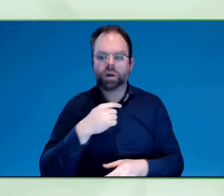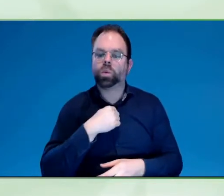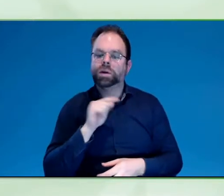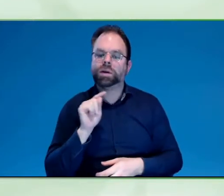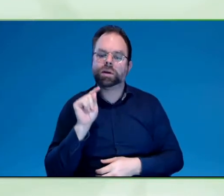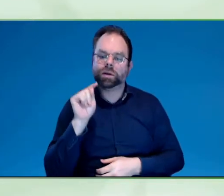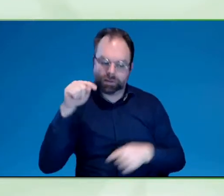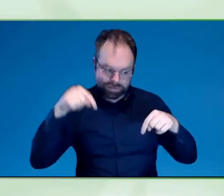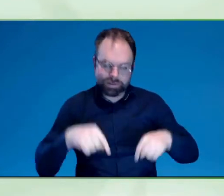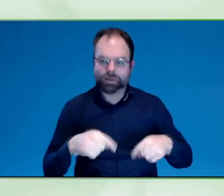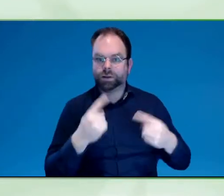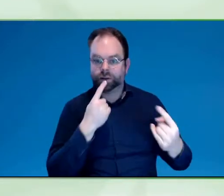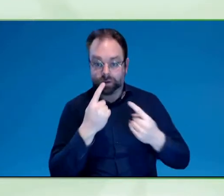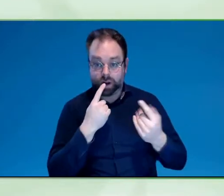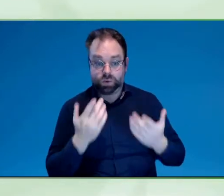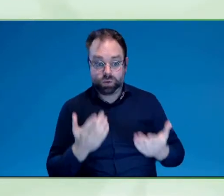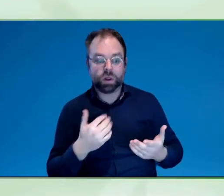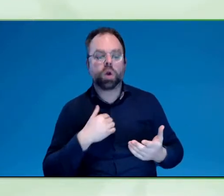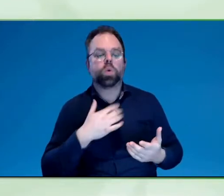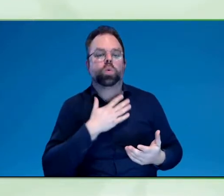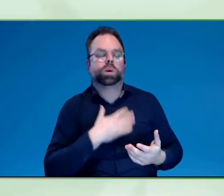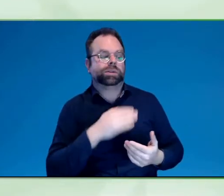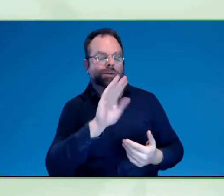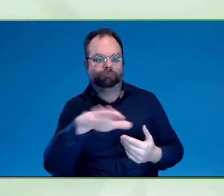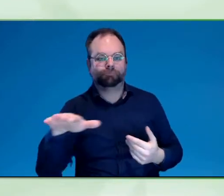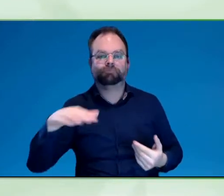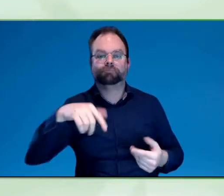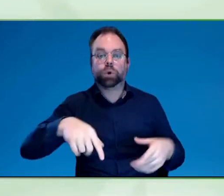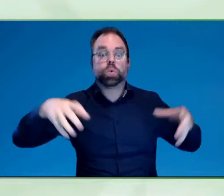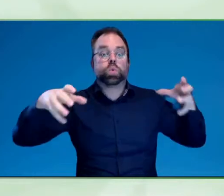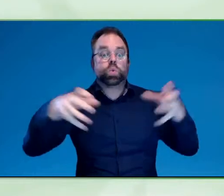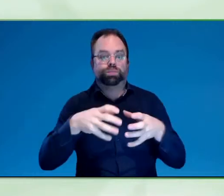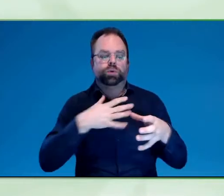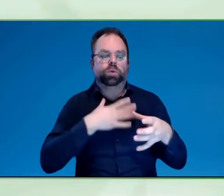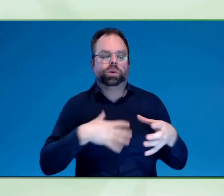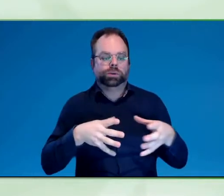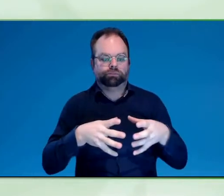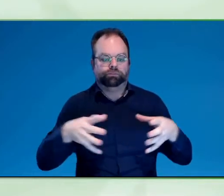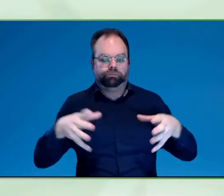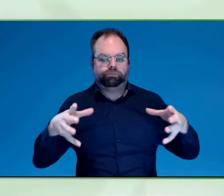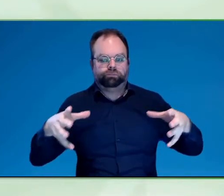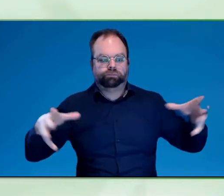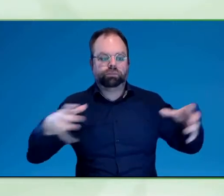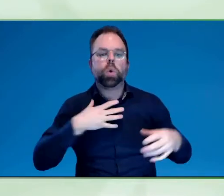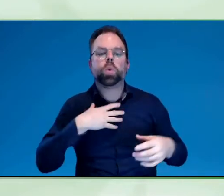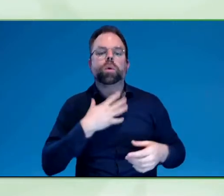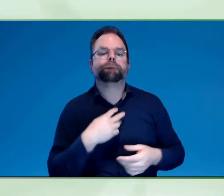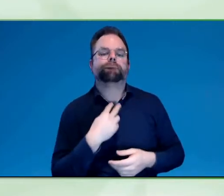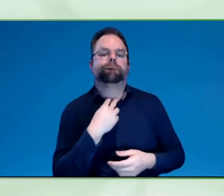We need more of you to join as part of this conversation so that it is not very focused and narrow in our thinking.